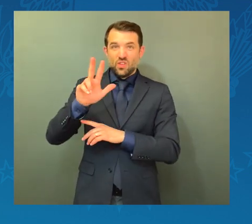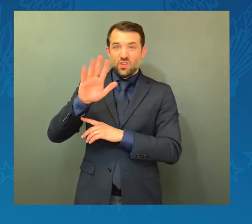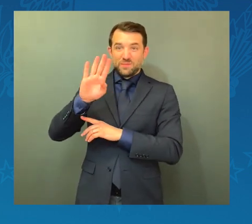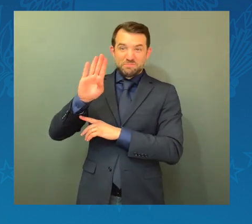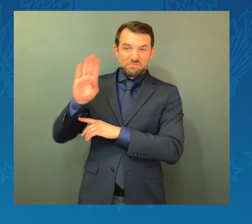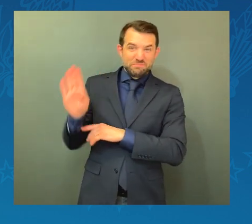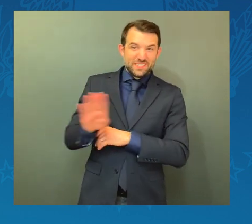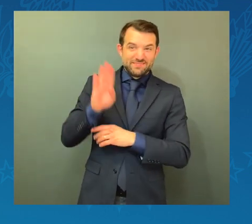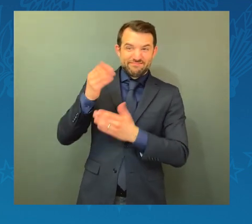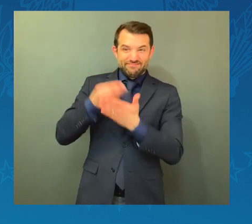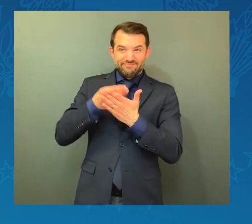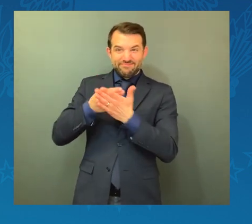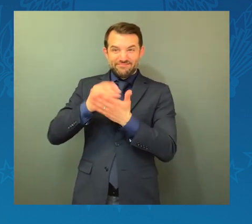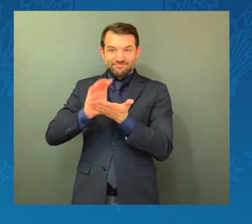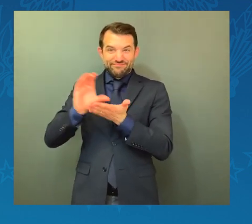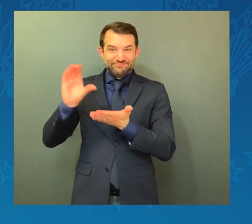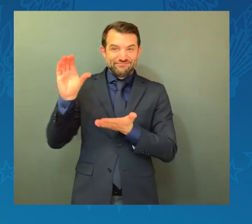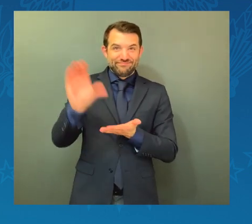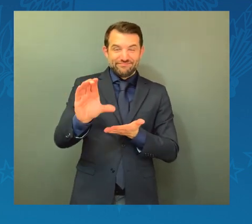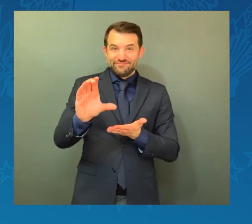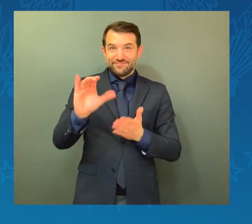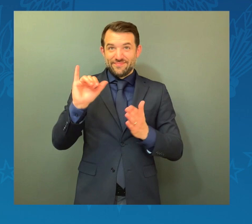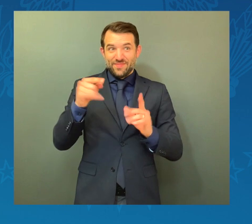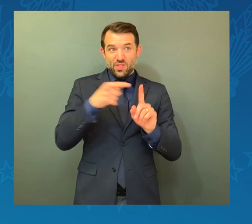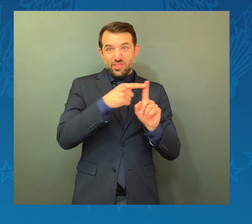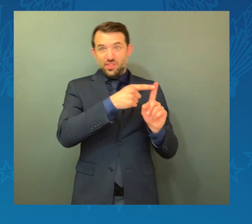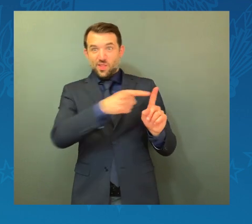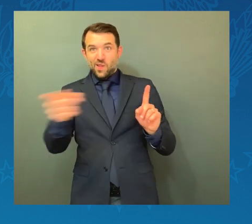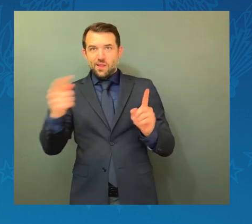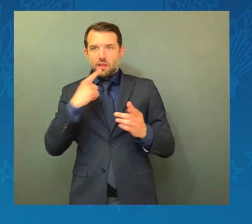Those institutions have helped so many small-business owners,